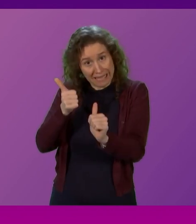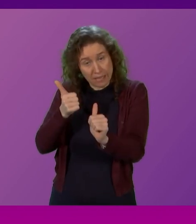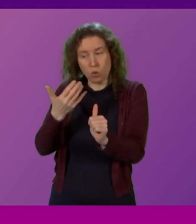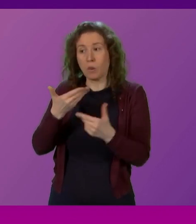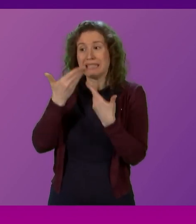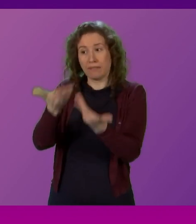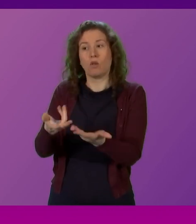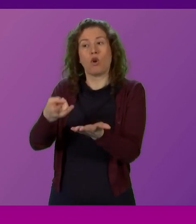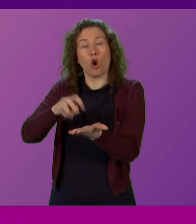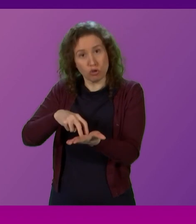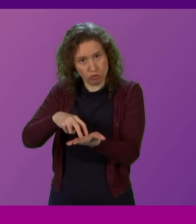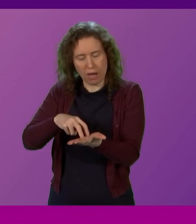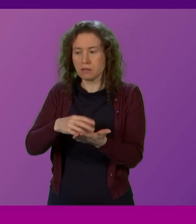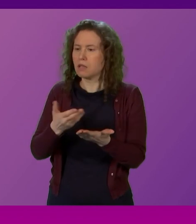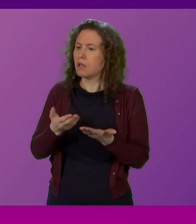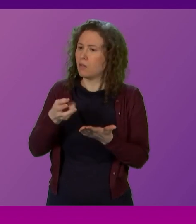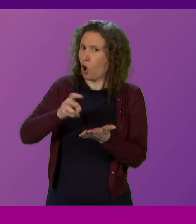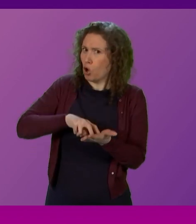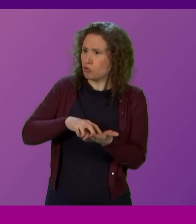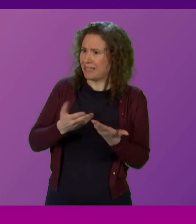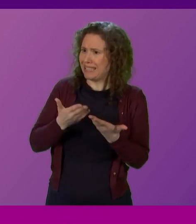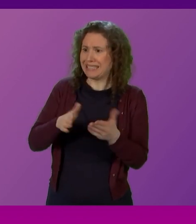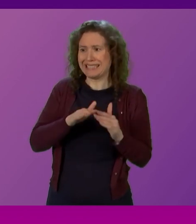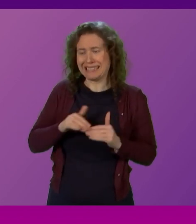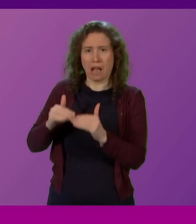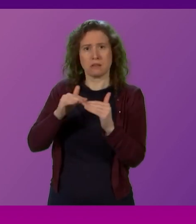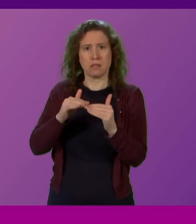The contract that has been awarded is a standard international shipbuilding contract, and,